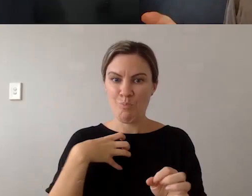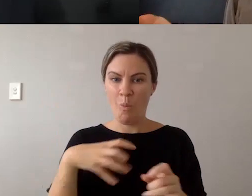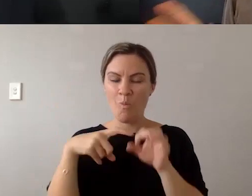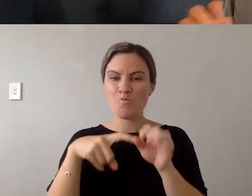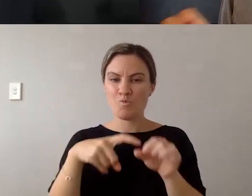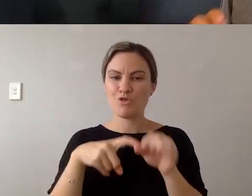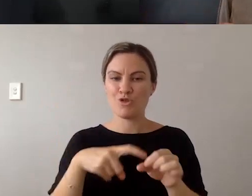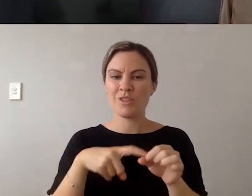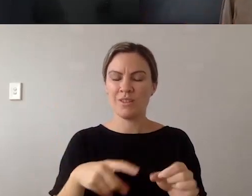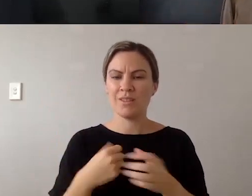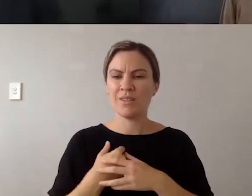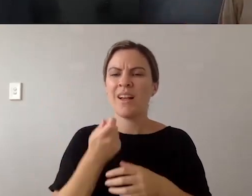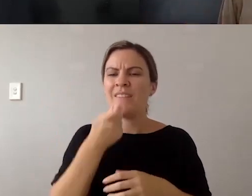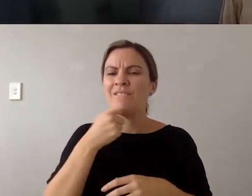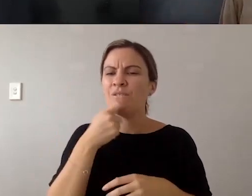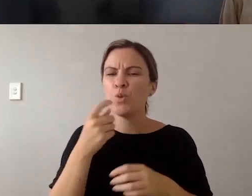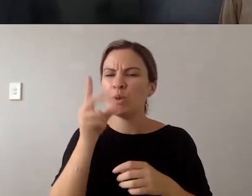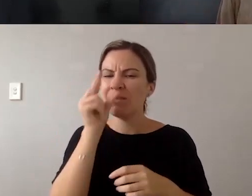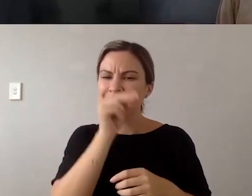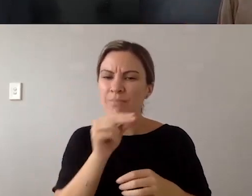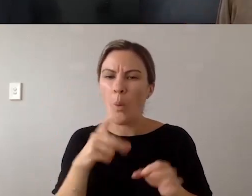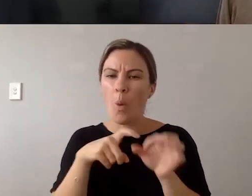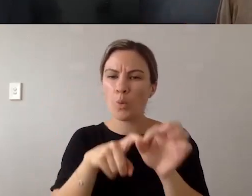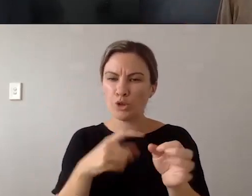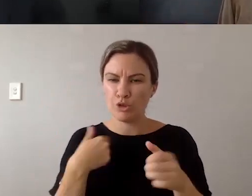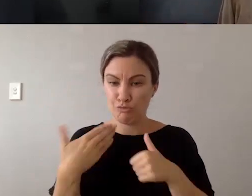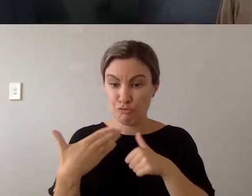to a few small ones, if you don't mind, before we wrap up. There were